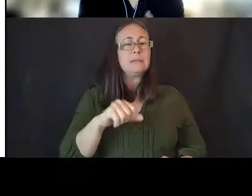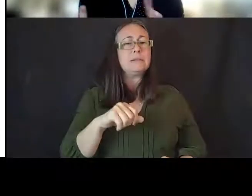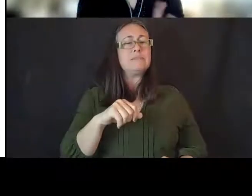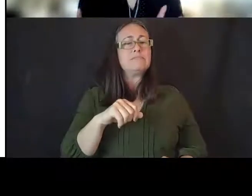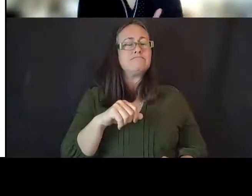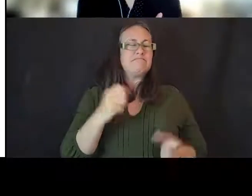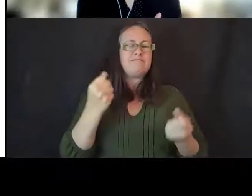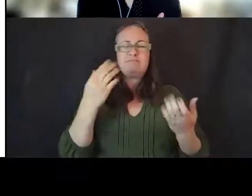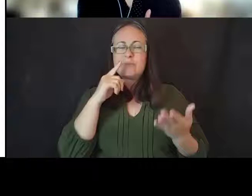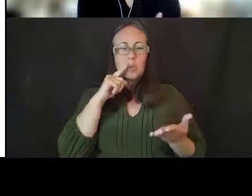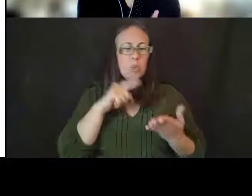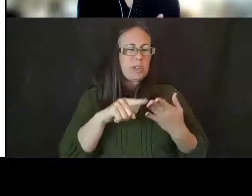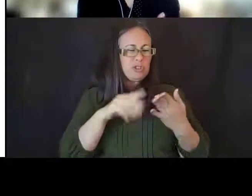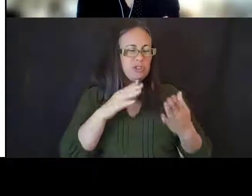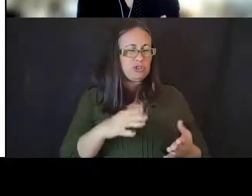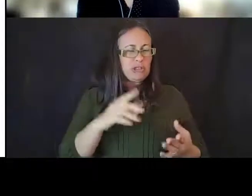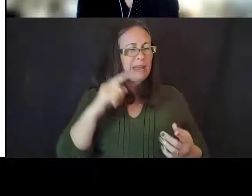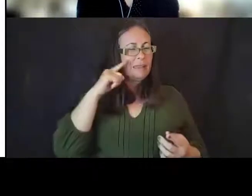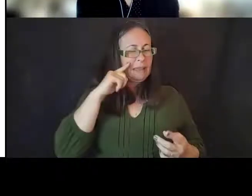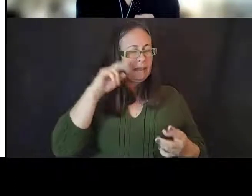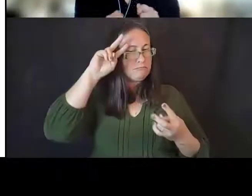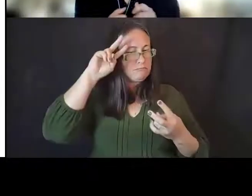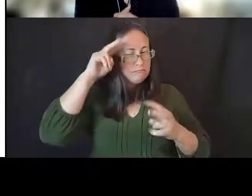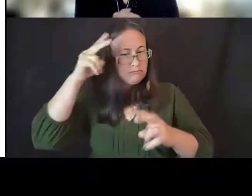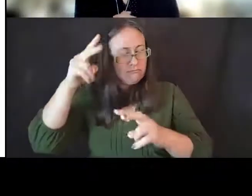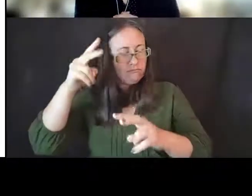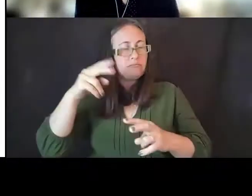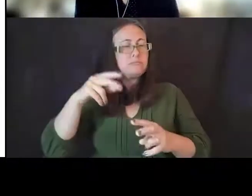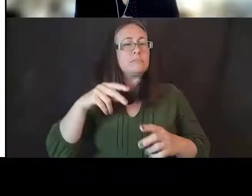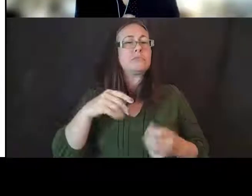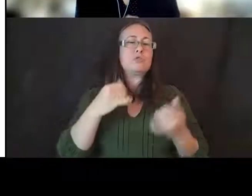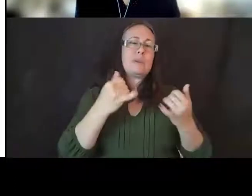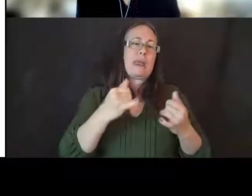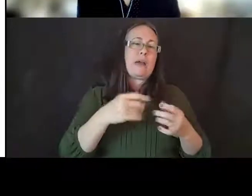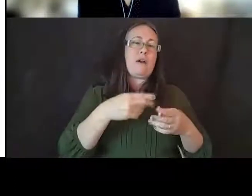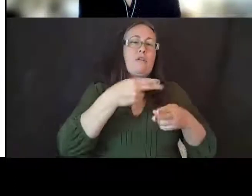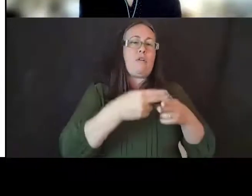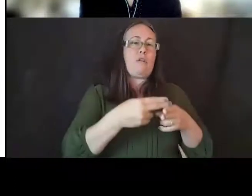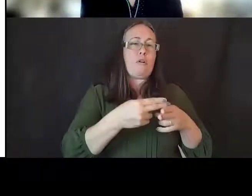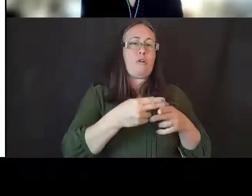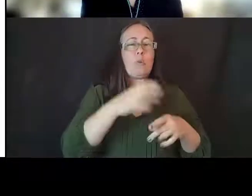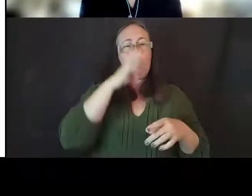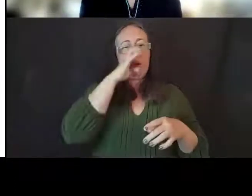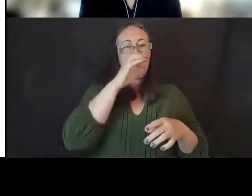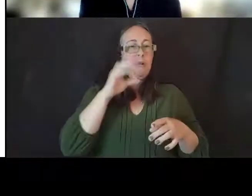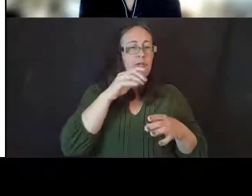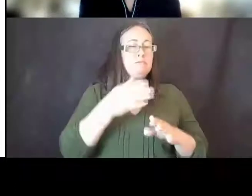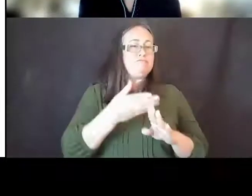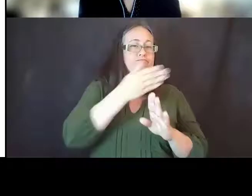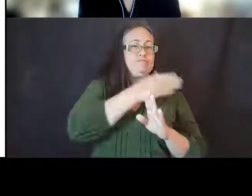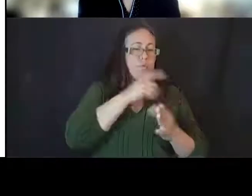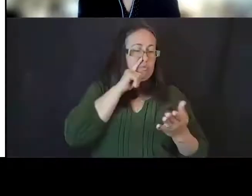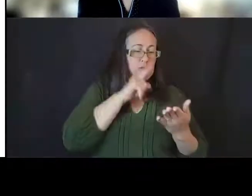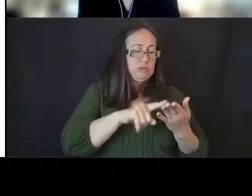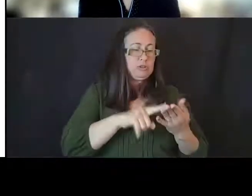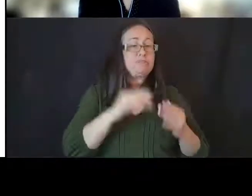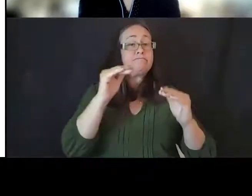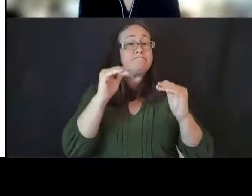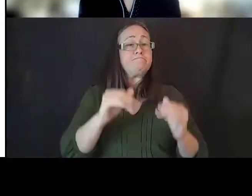There was a misunderstanding on them for work premise, and so we call it now rigor of the prior research. Now, the second one is scientific rigor